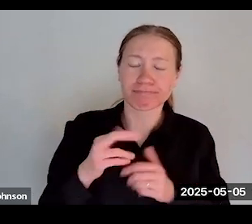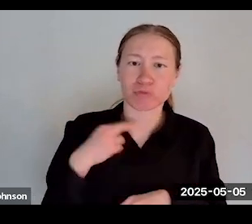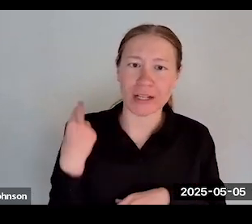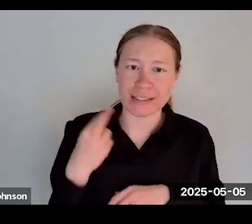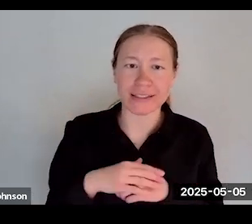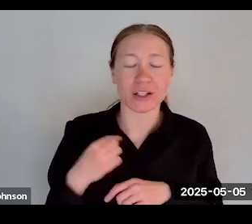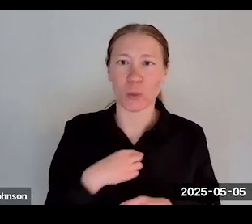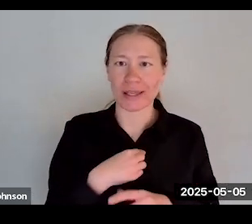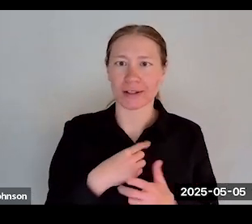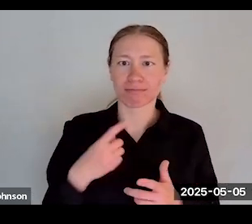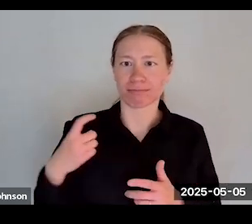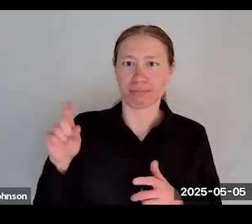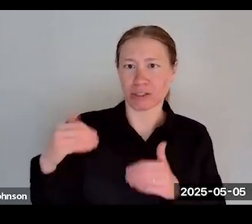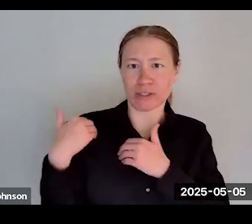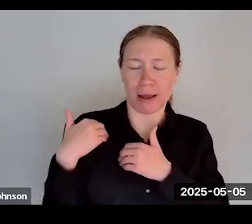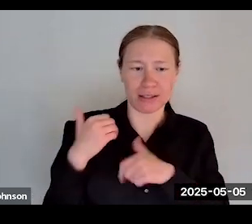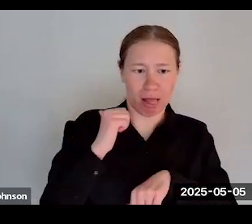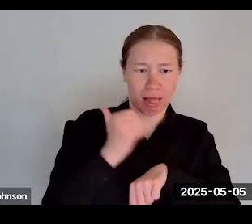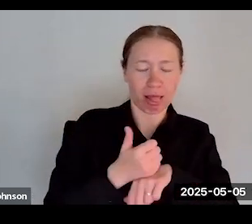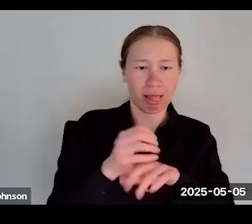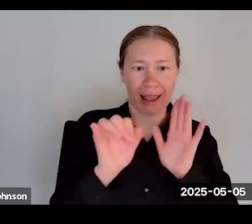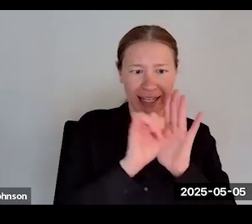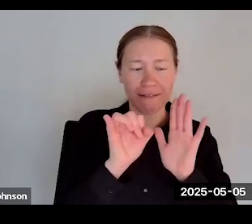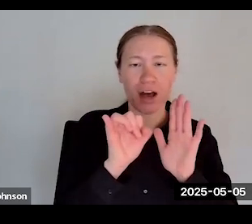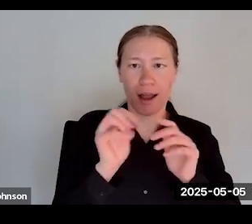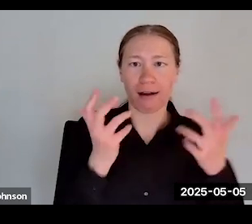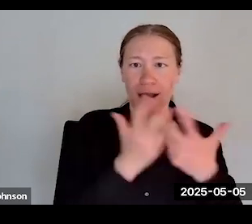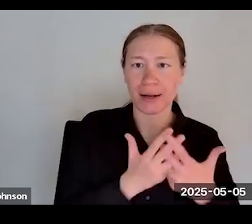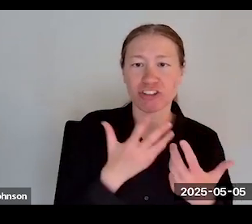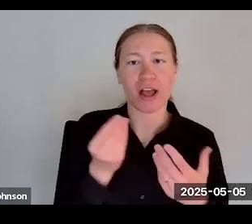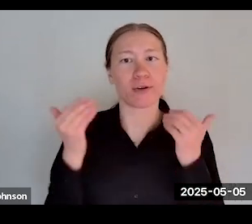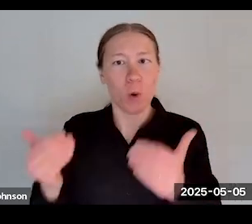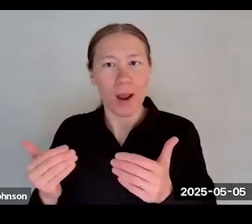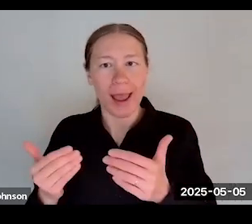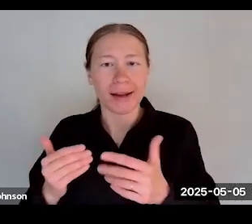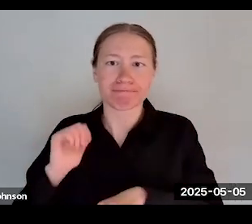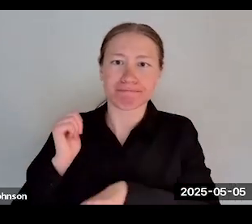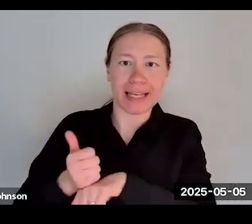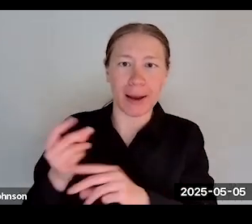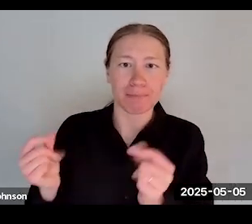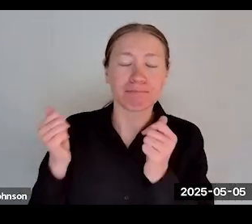but to implement it as soon as practical. This may mean purchasing equipment, installing software,